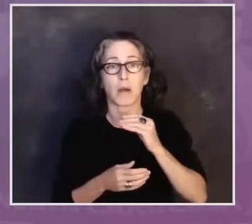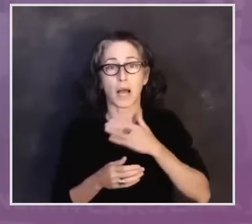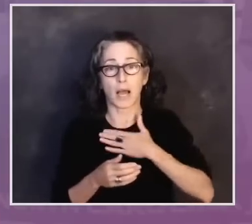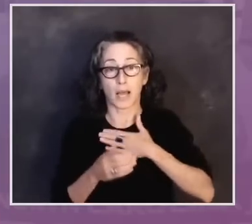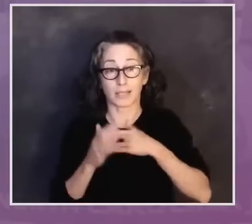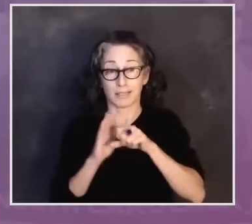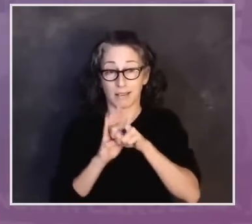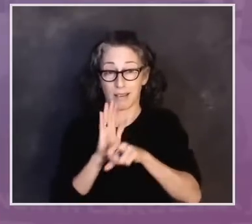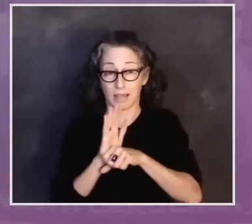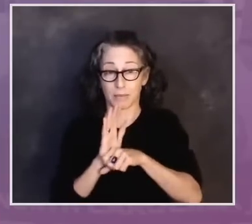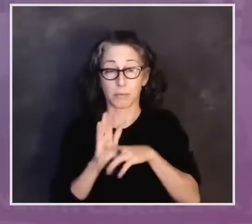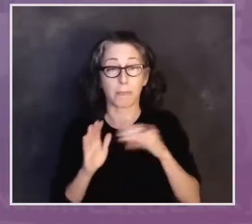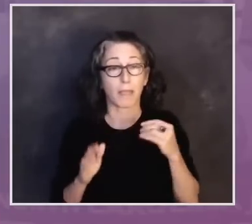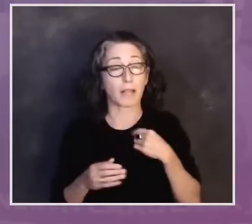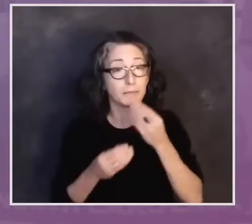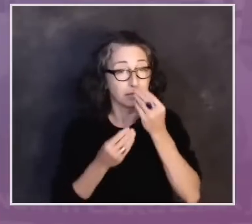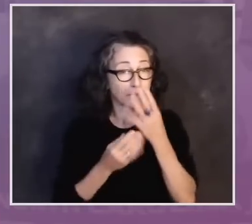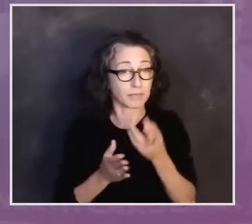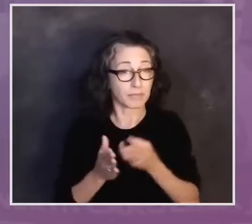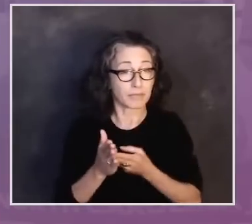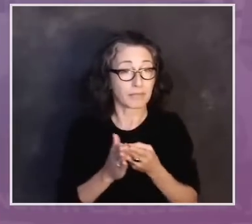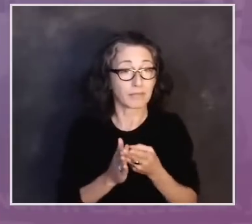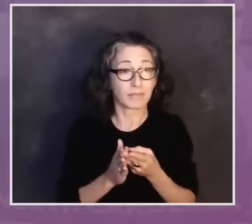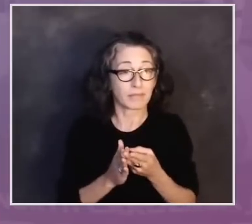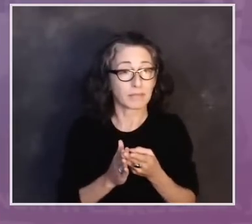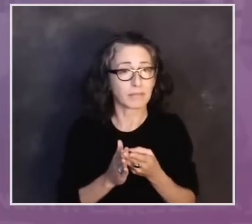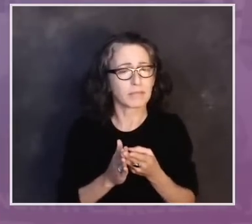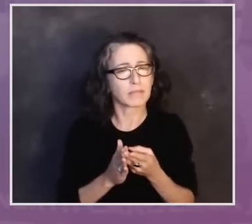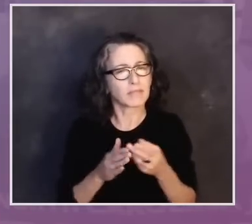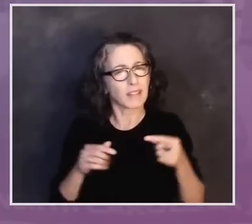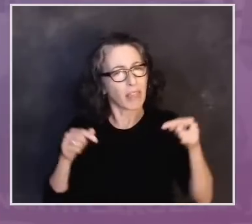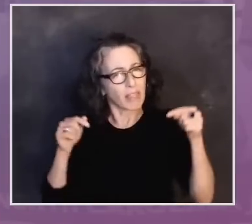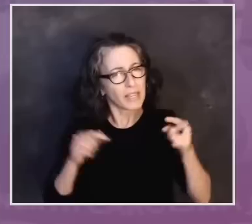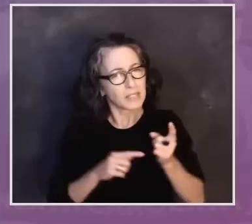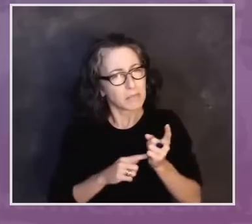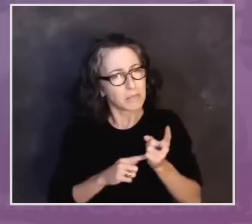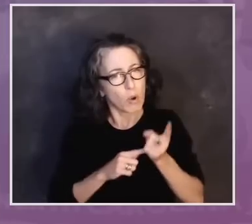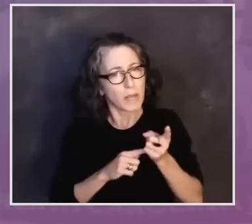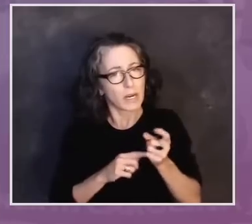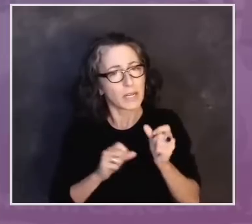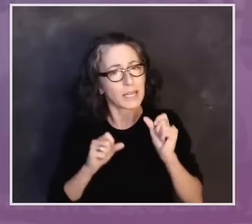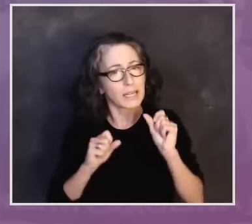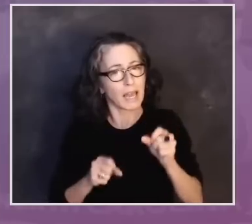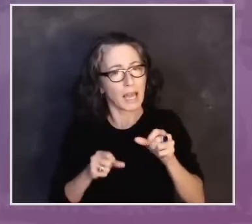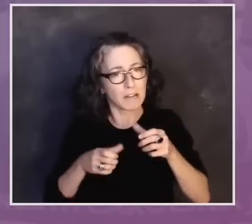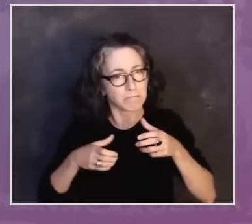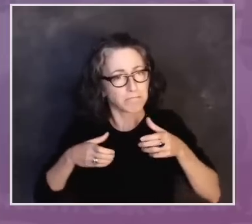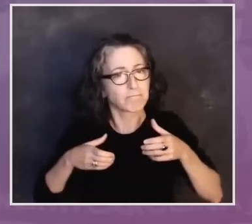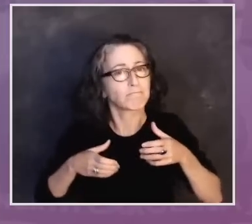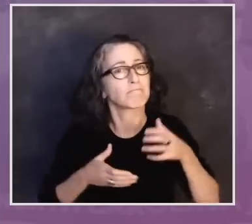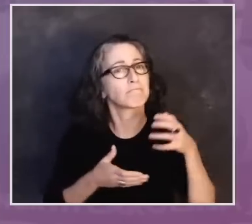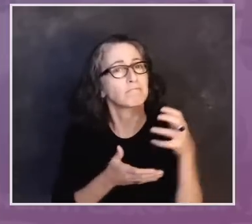EQUITY FOR YEARS IN MY CITY, IN MY STATE, AND I CAN TELL